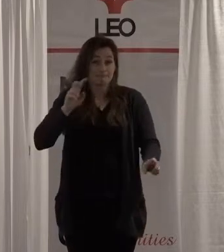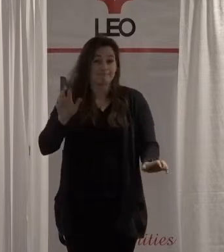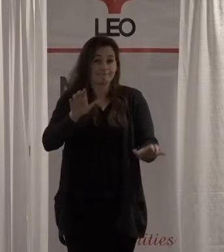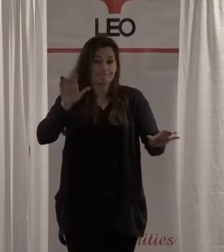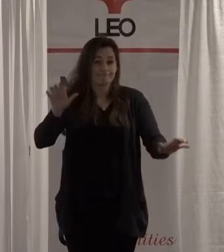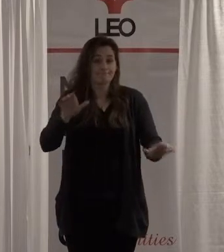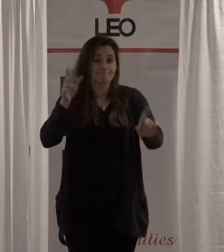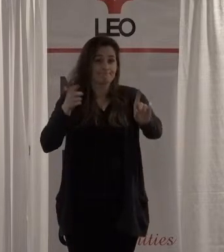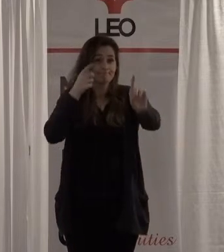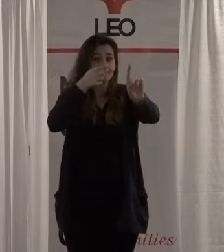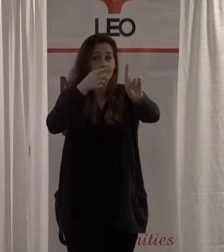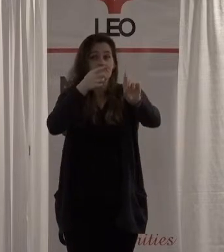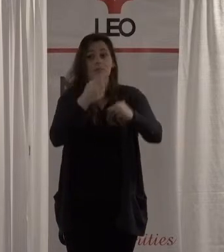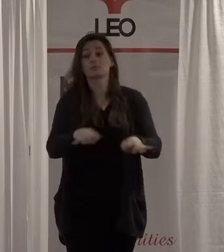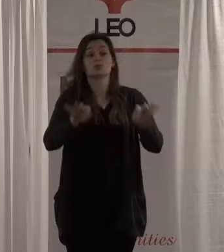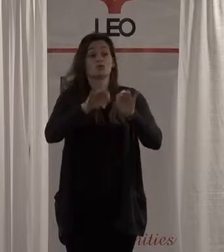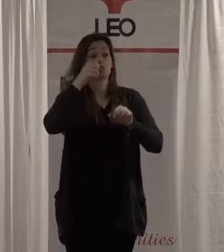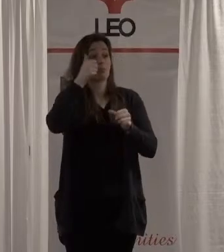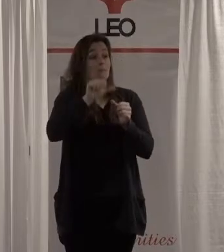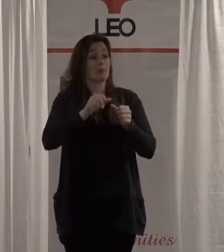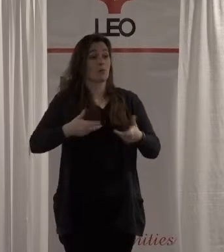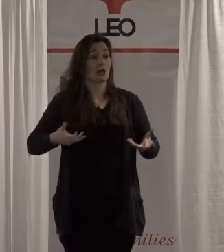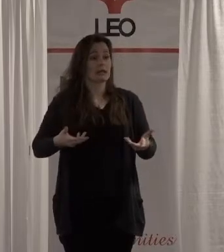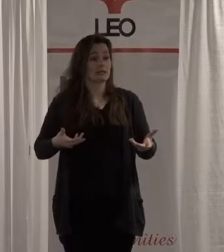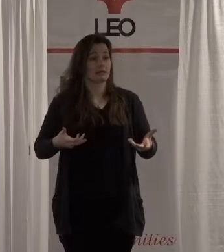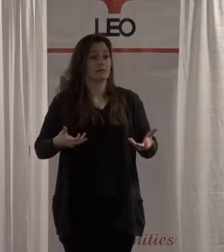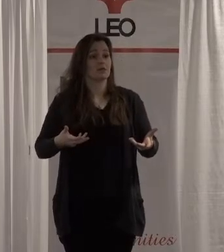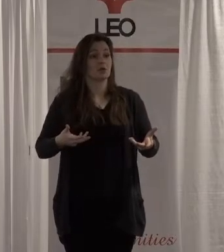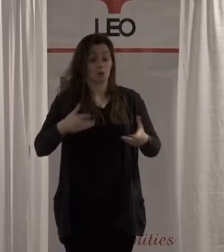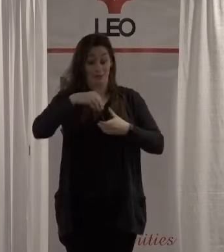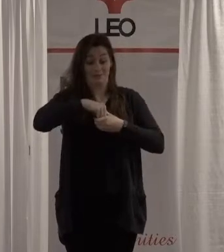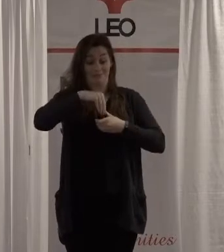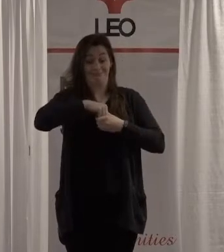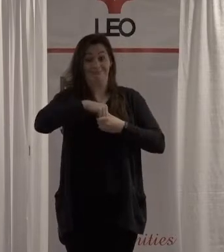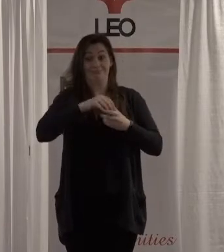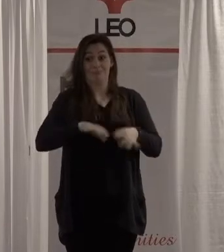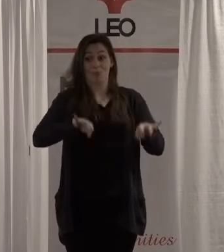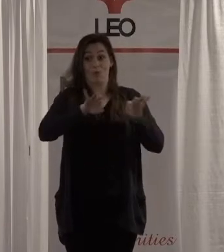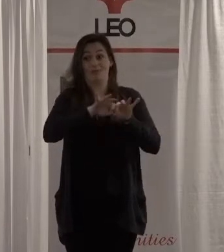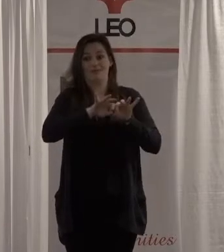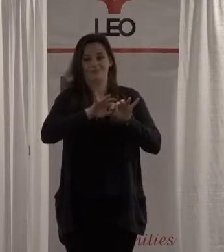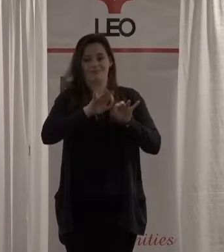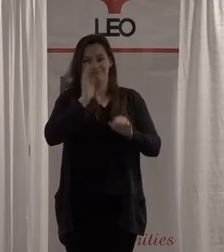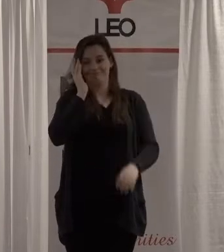THAT WHAT IS ESSENTIAL IS INVISIBLE TO THE EYE.